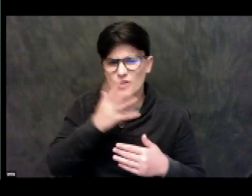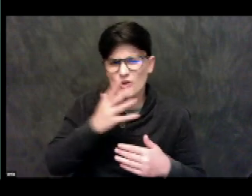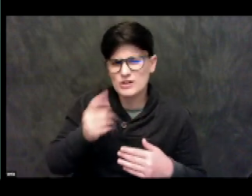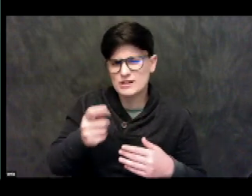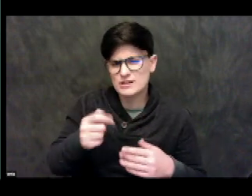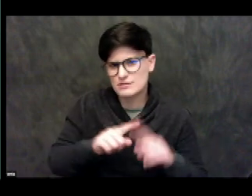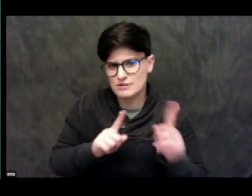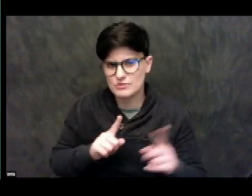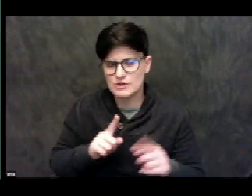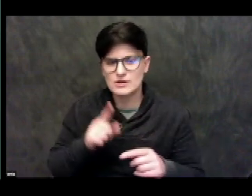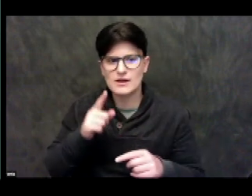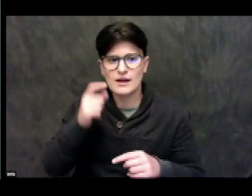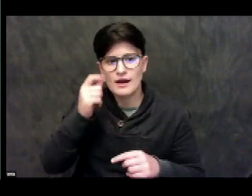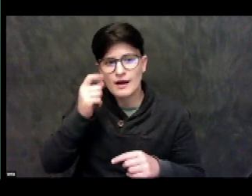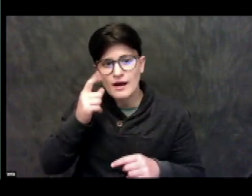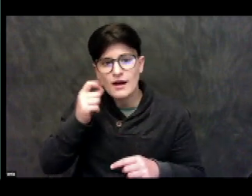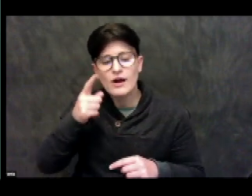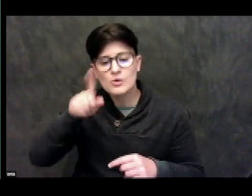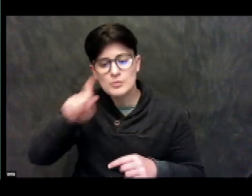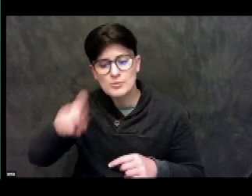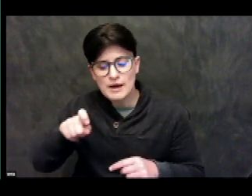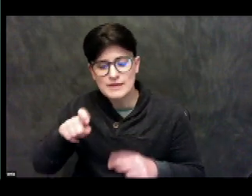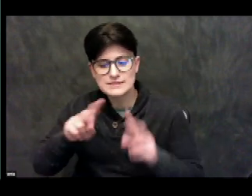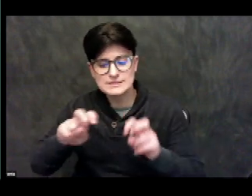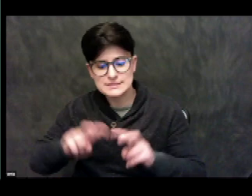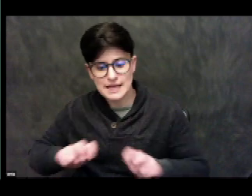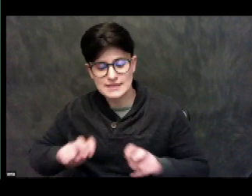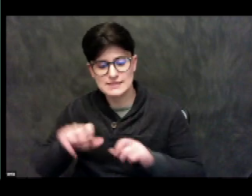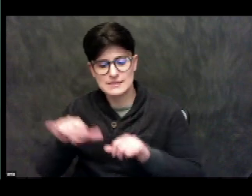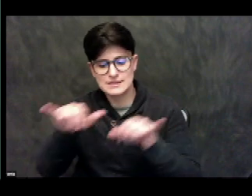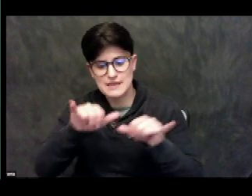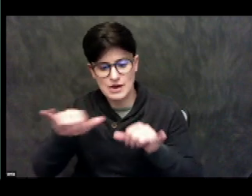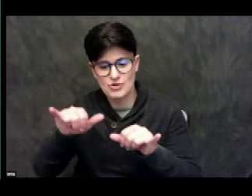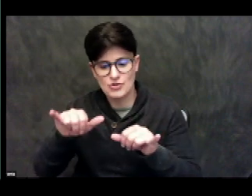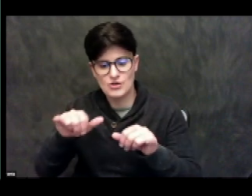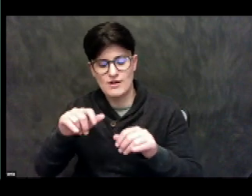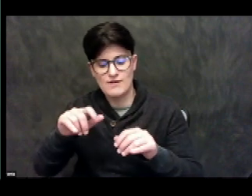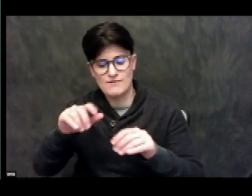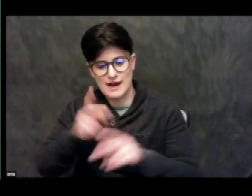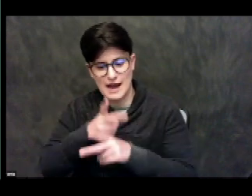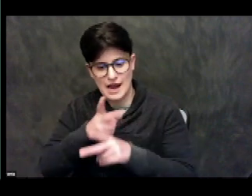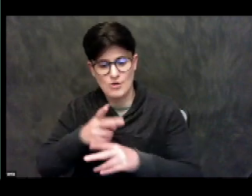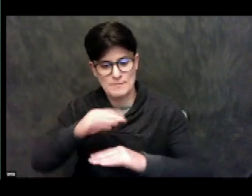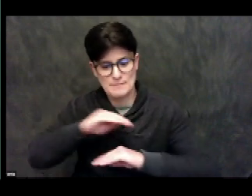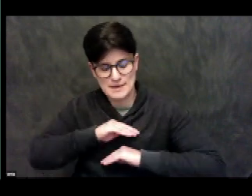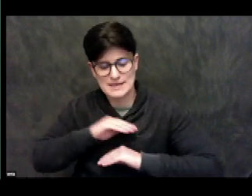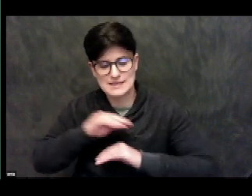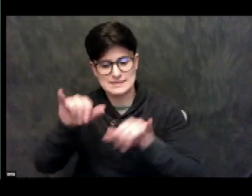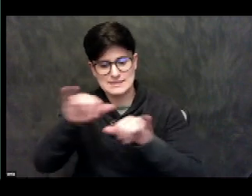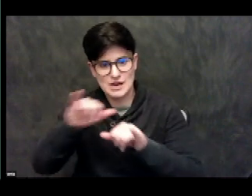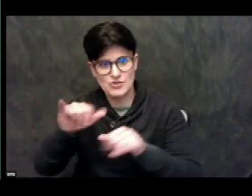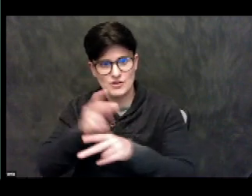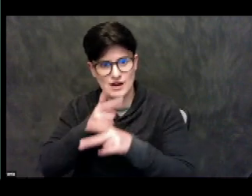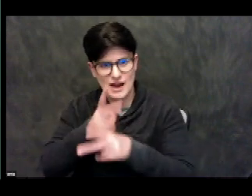assess standard of care and meet standard of care, even if you have to alter a care plan. Lauren had a great example of the fact